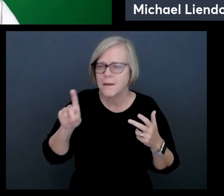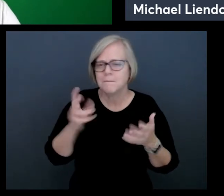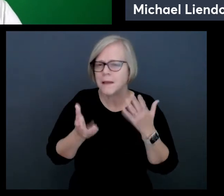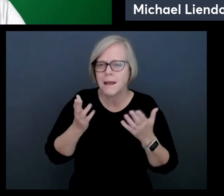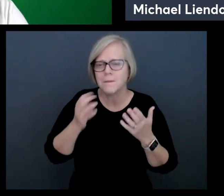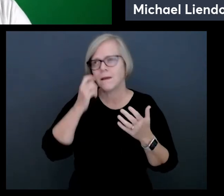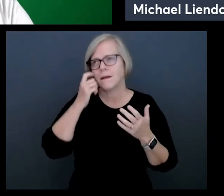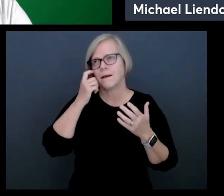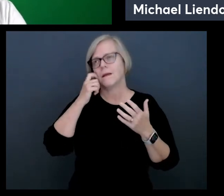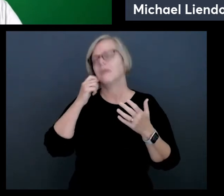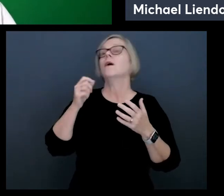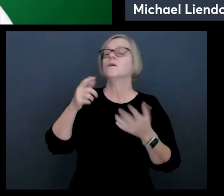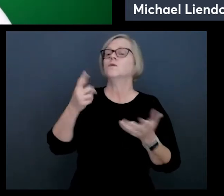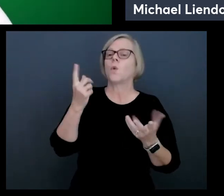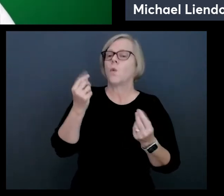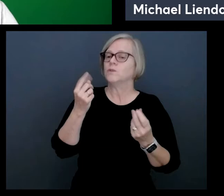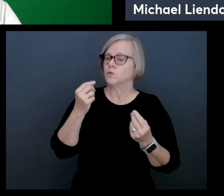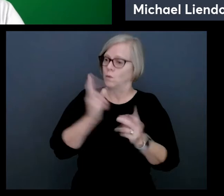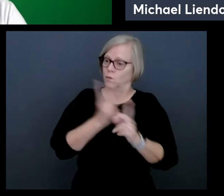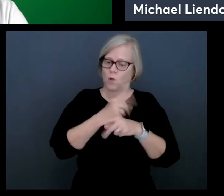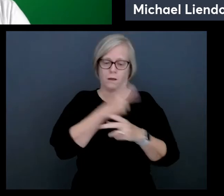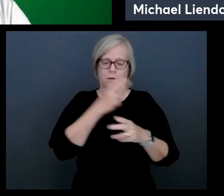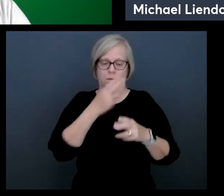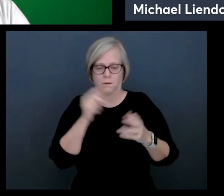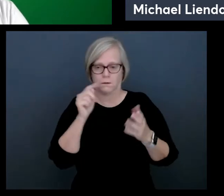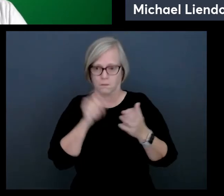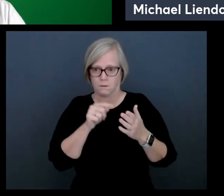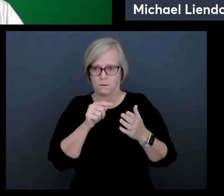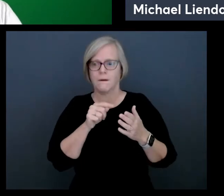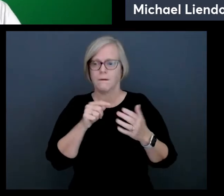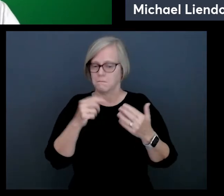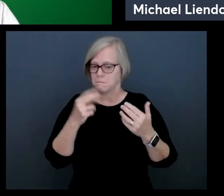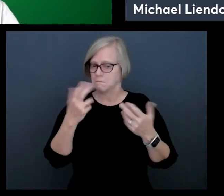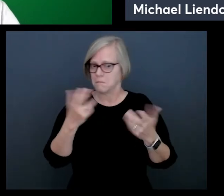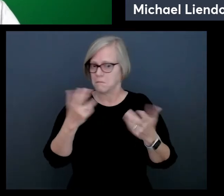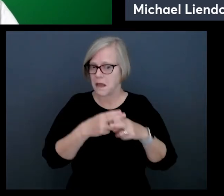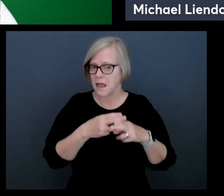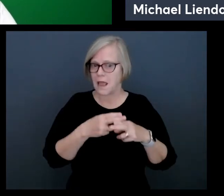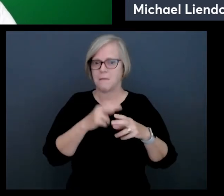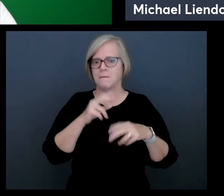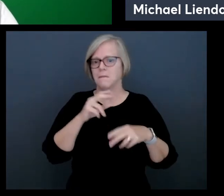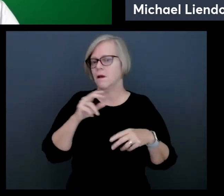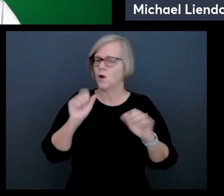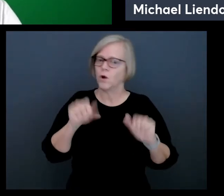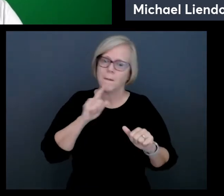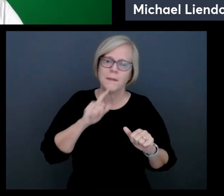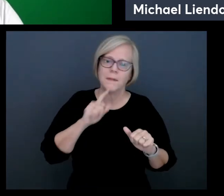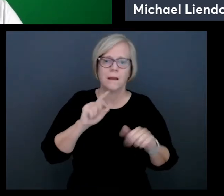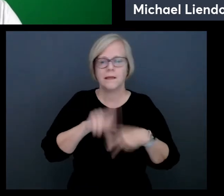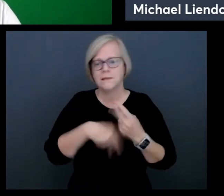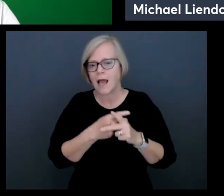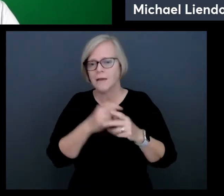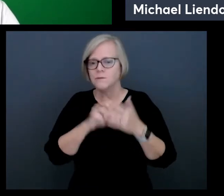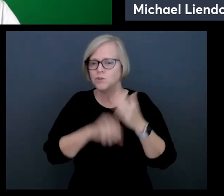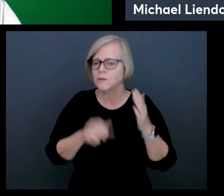Yeah. Then you might say, here's a product. It has a name, which would be a typed string.